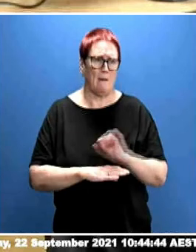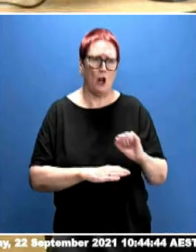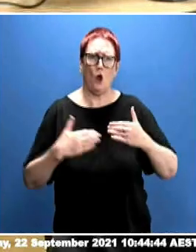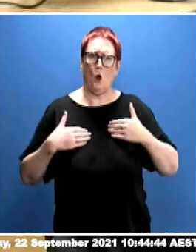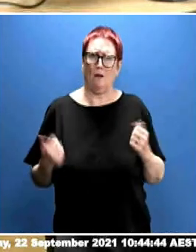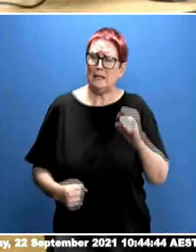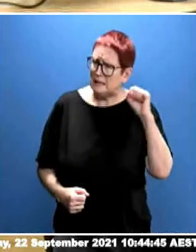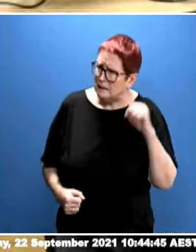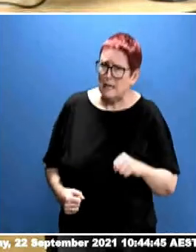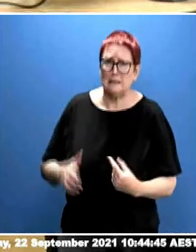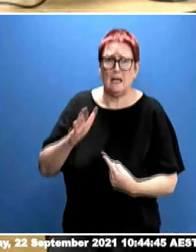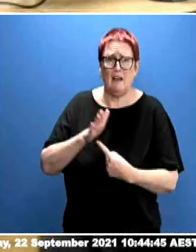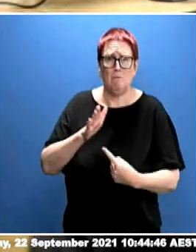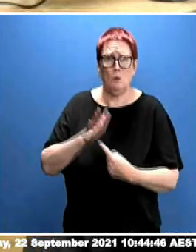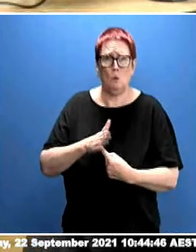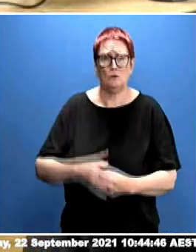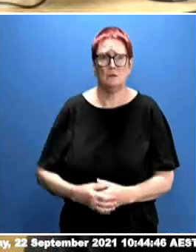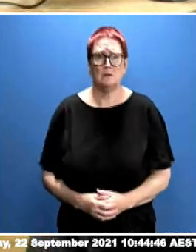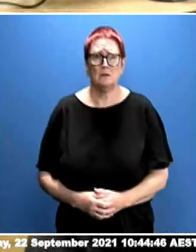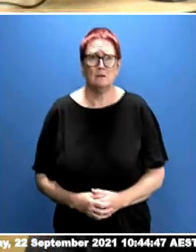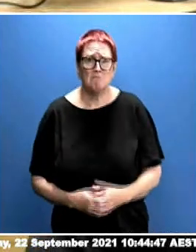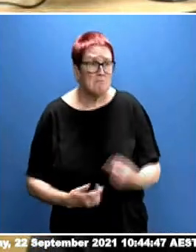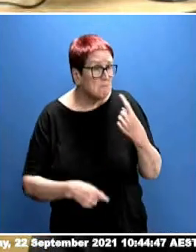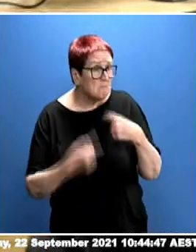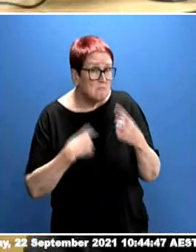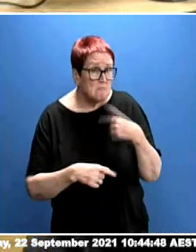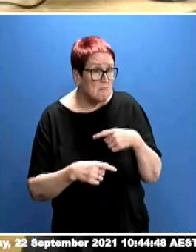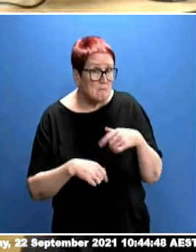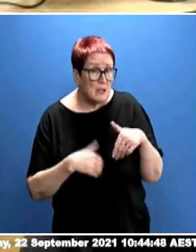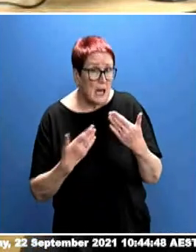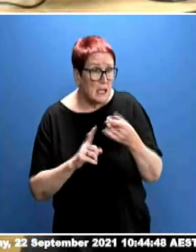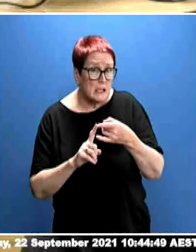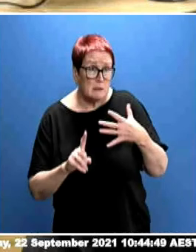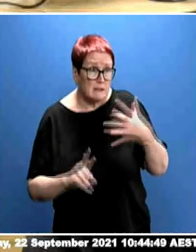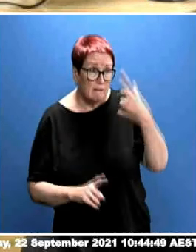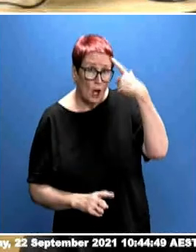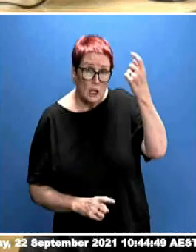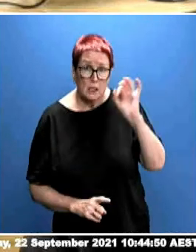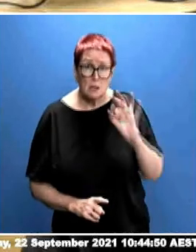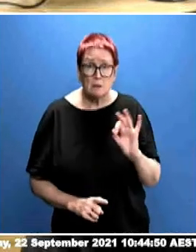Yeah, I think that's really important. Would you like to share any particular thoughts that you have with the Commissioners?